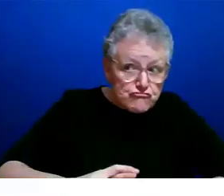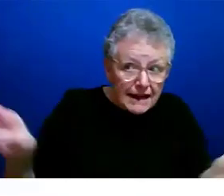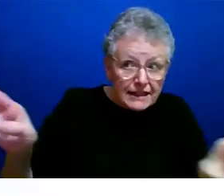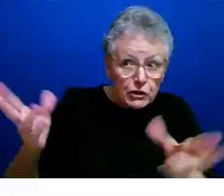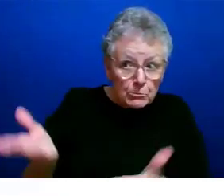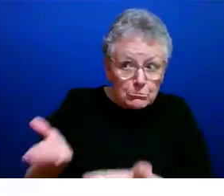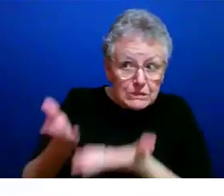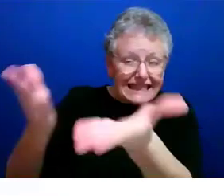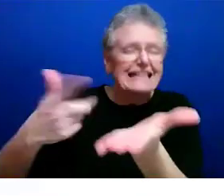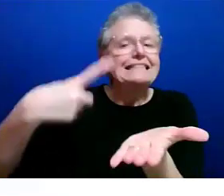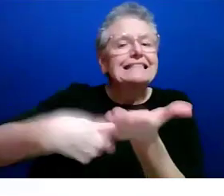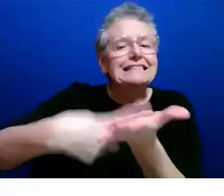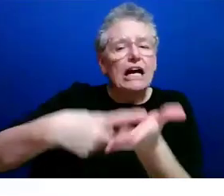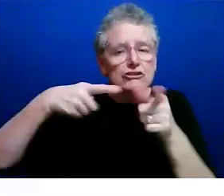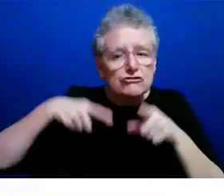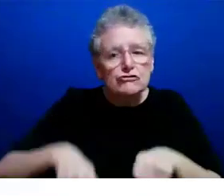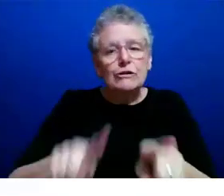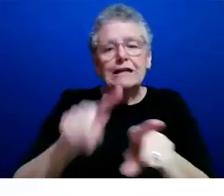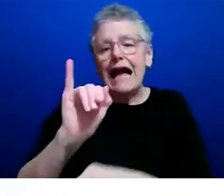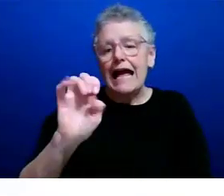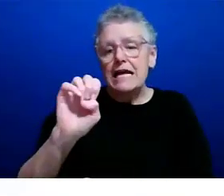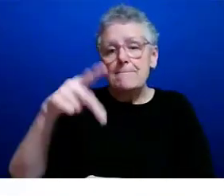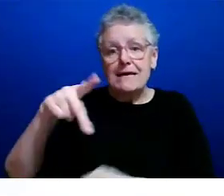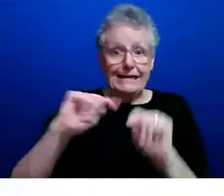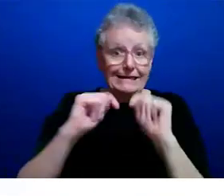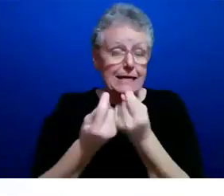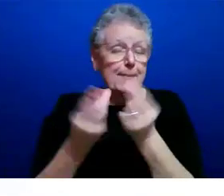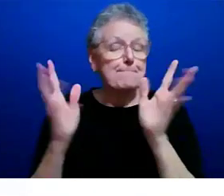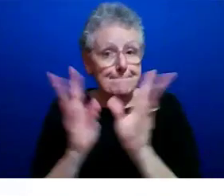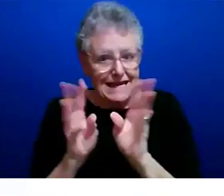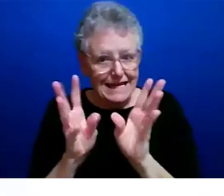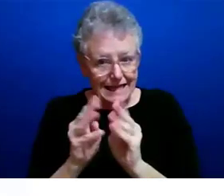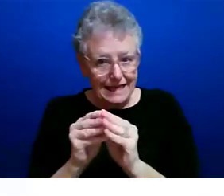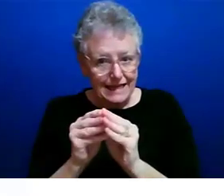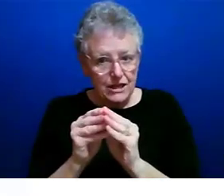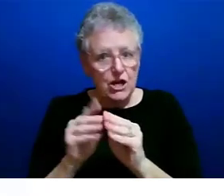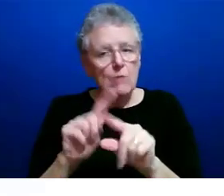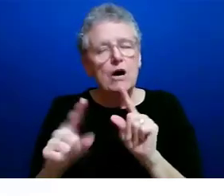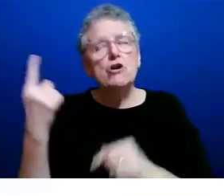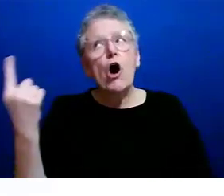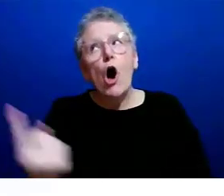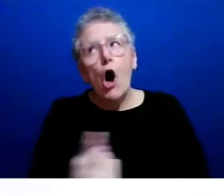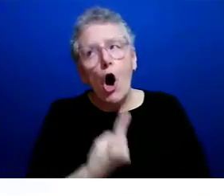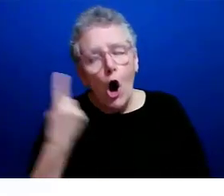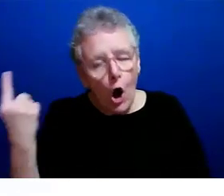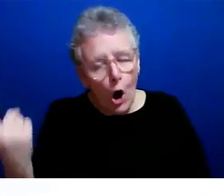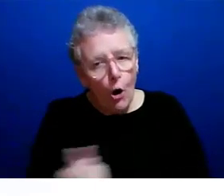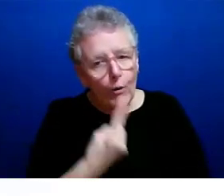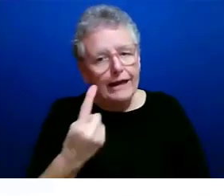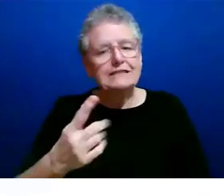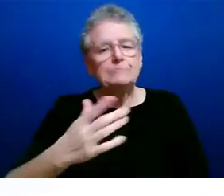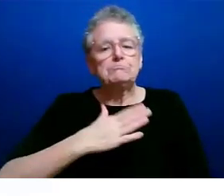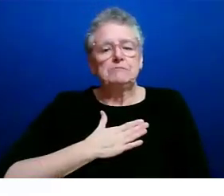at the IEP team meeting. But always be willing to make adjustments